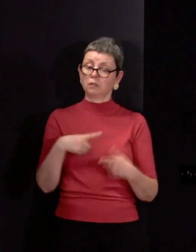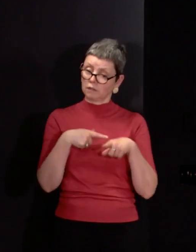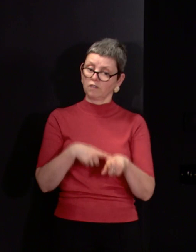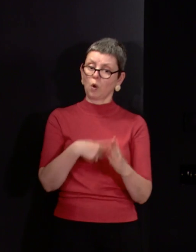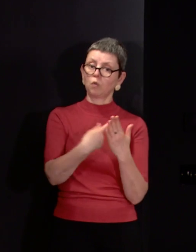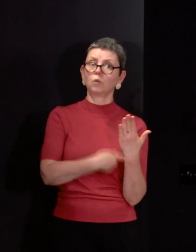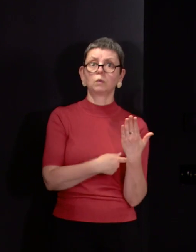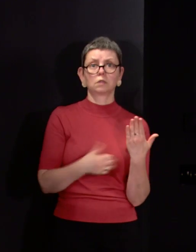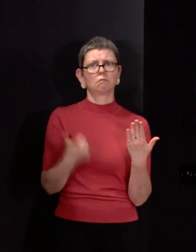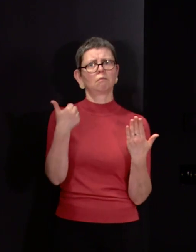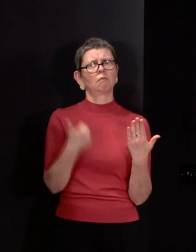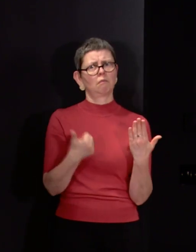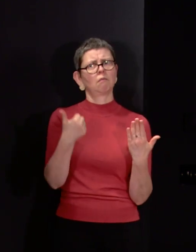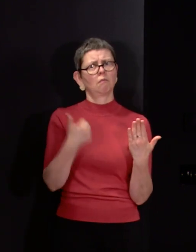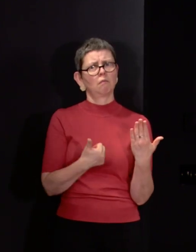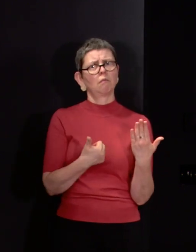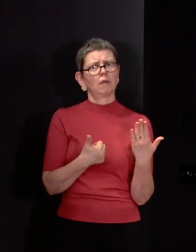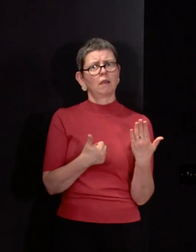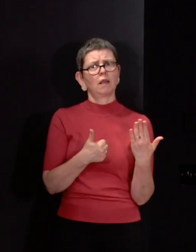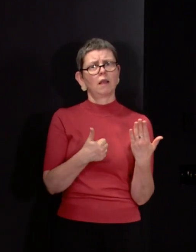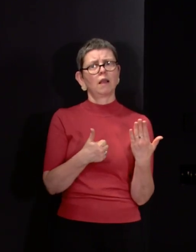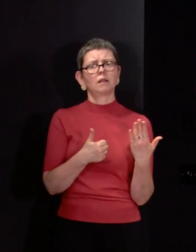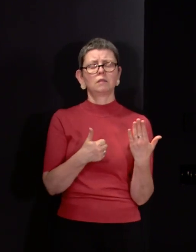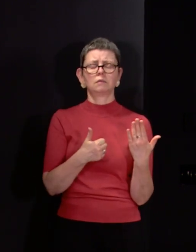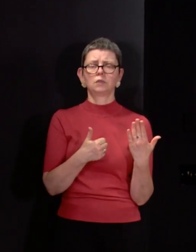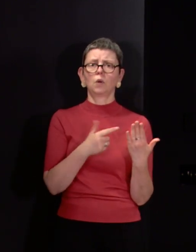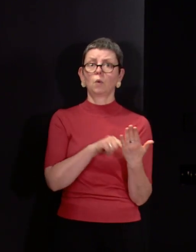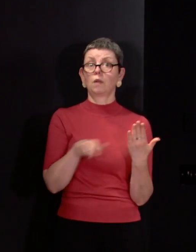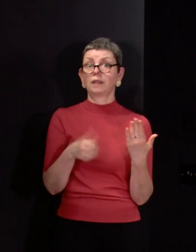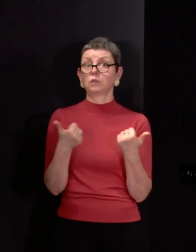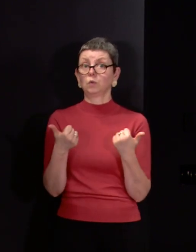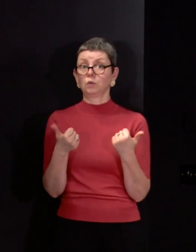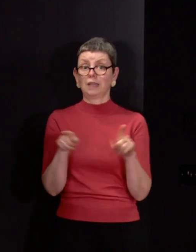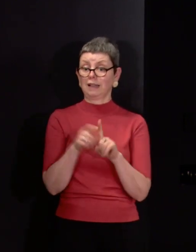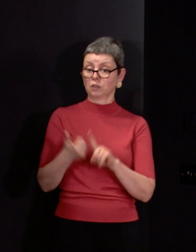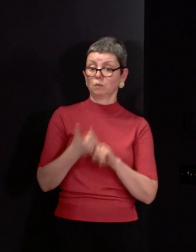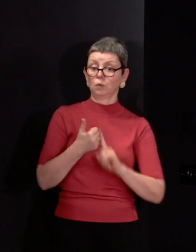support, and from that high levels of compliance. But I think undoubtedly in recent days and